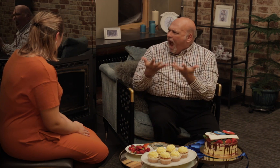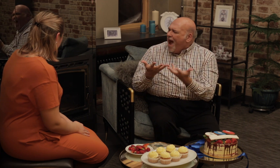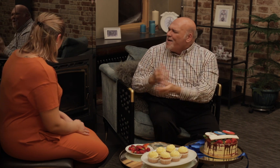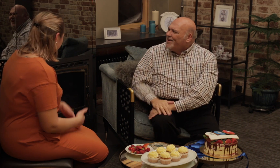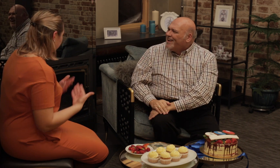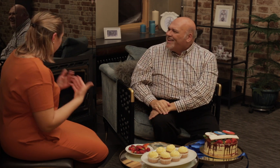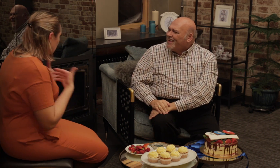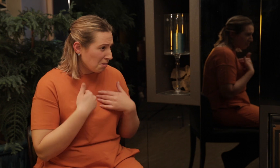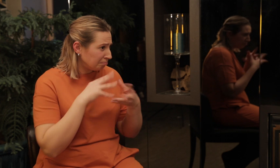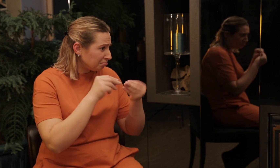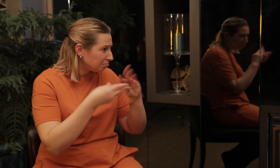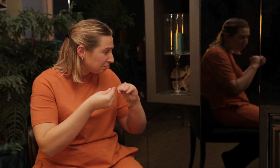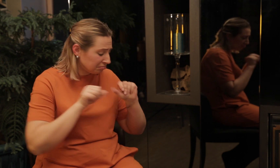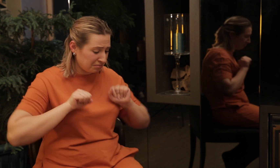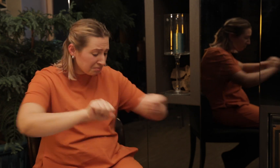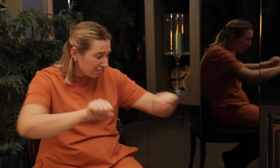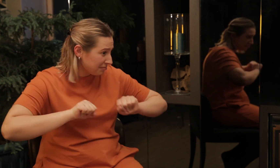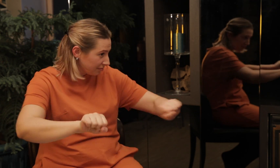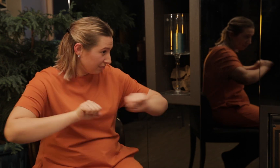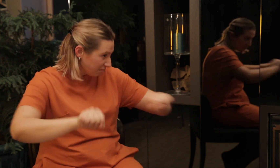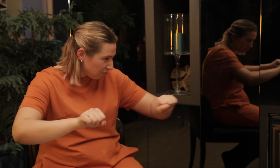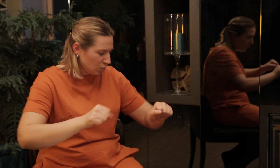It’s pretty simple. You would need to, firstly, roll out fondant,